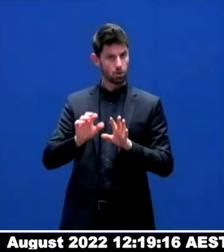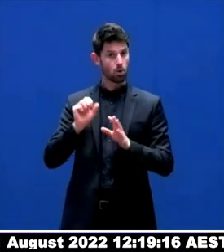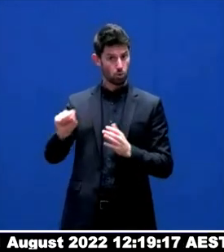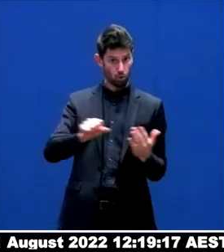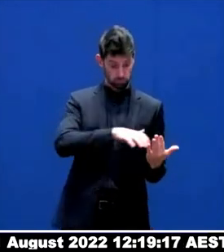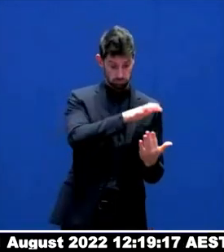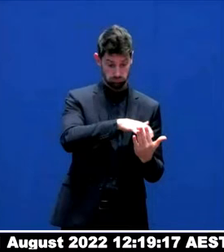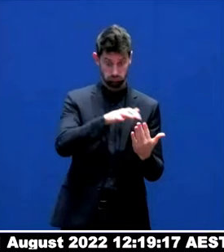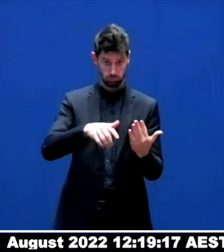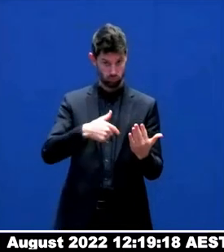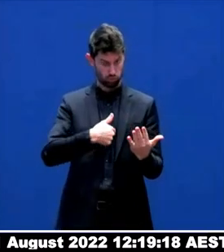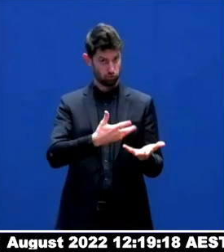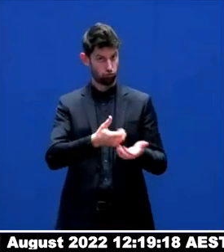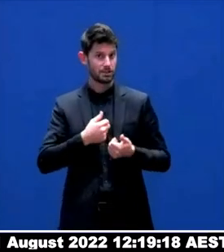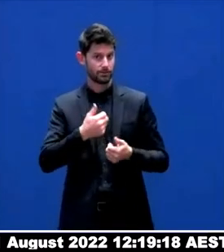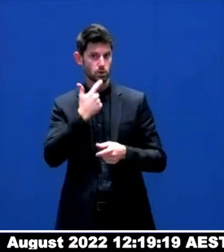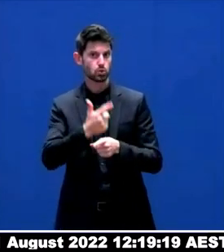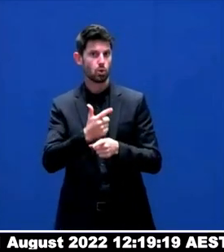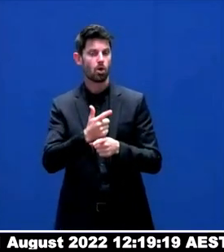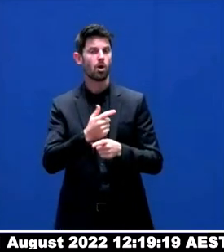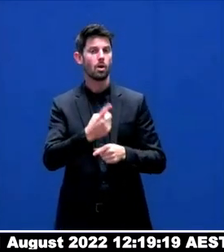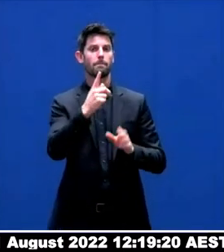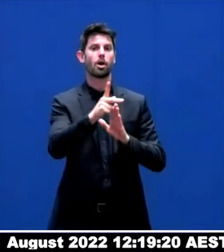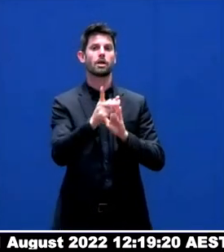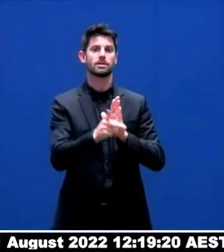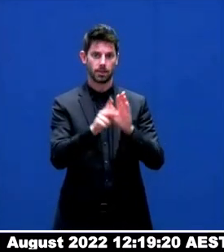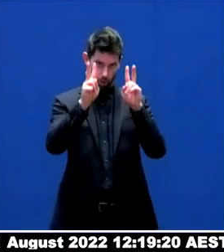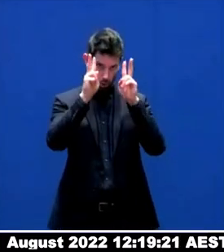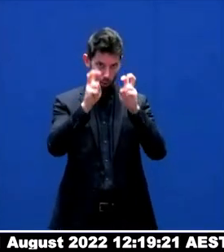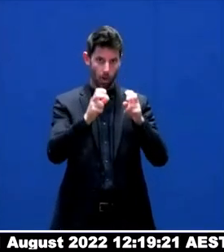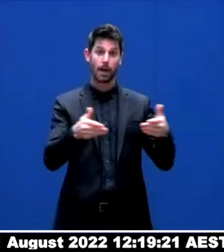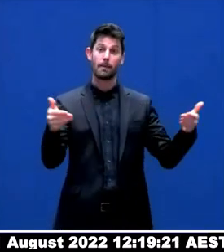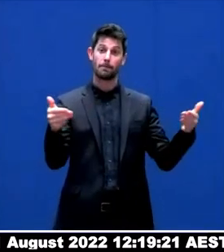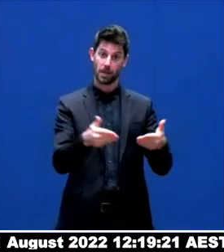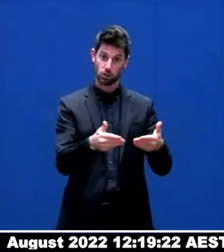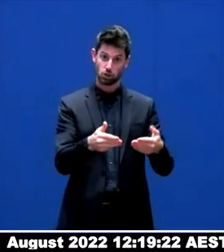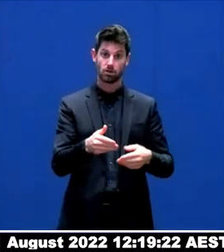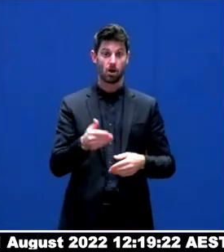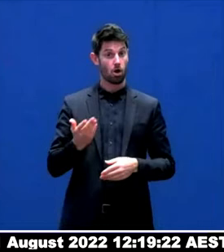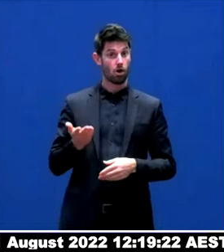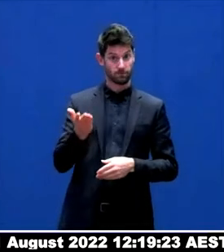behind tab 20 - a policy called Matching and Offering a Property to a Client Policy.